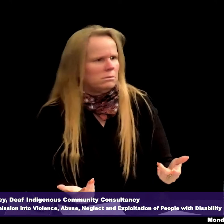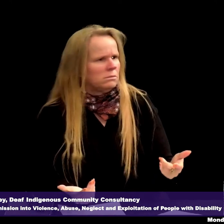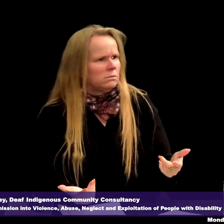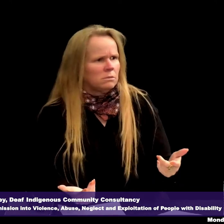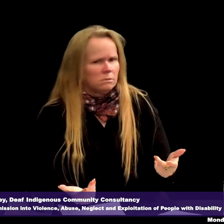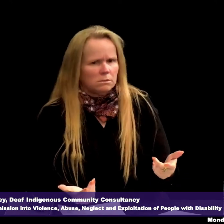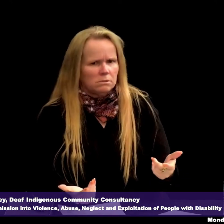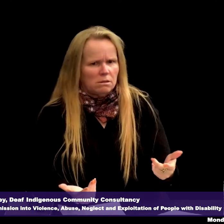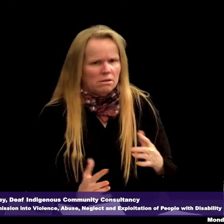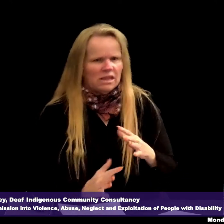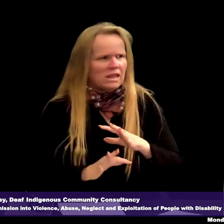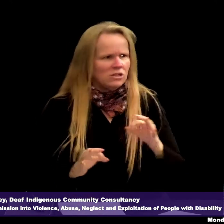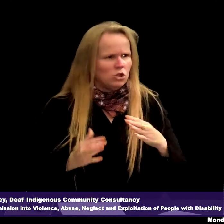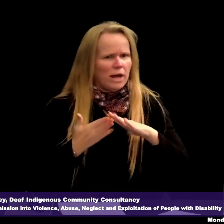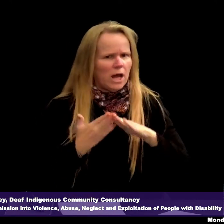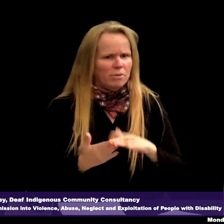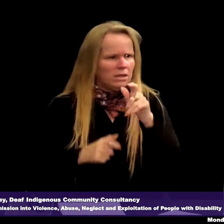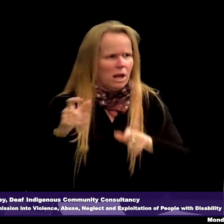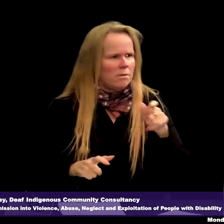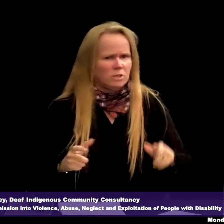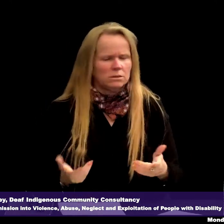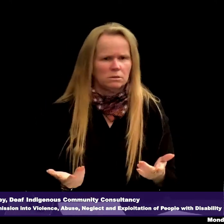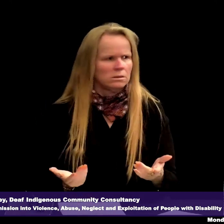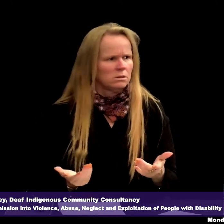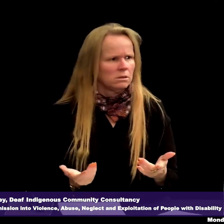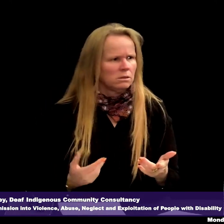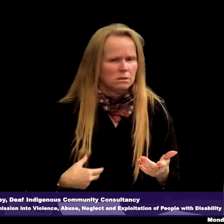appointment." I mean, what on earth is that? That's not helpful. That's not helping people.